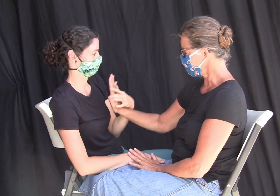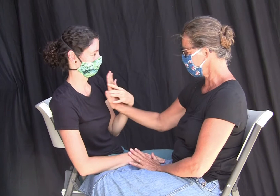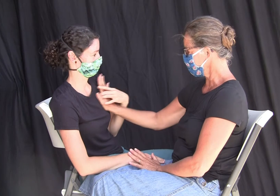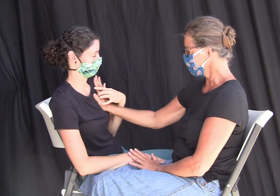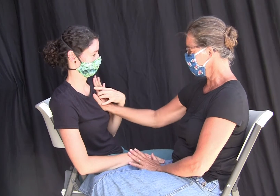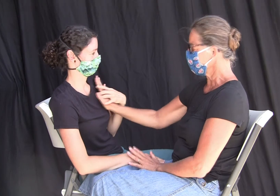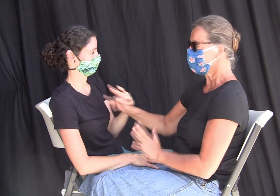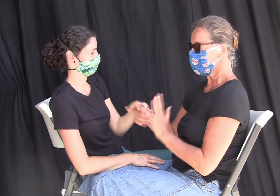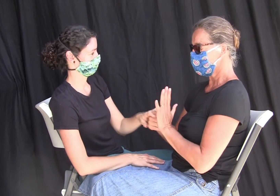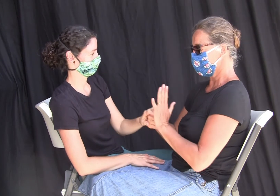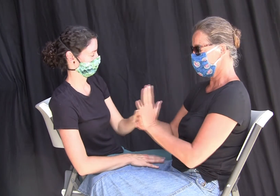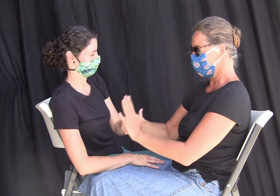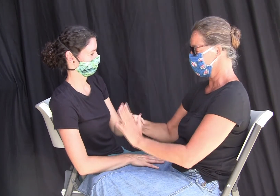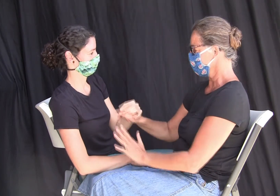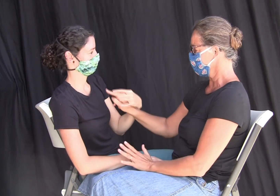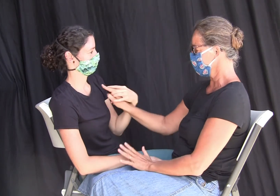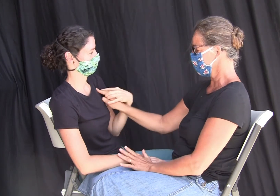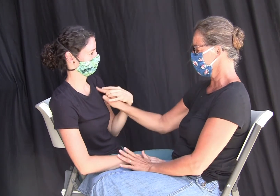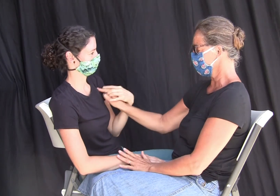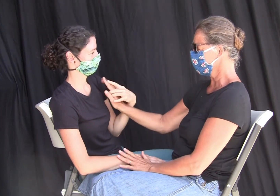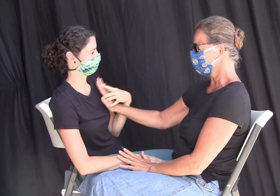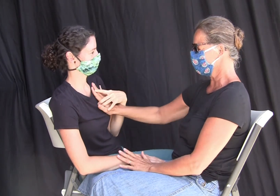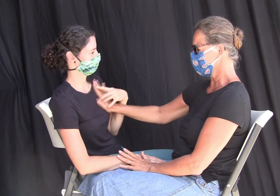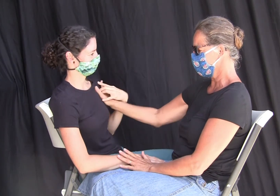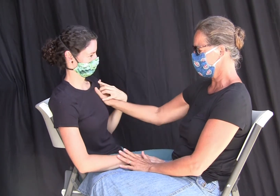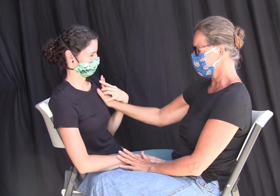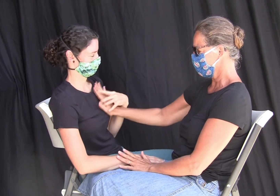Now we'll demonstrate examples of improper hand placement.